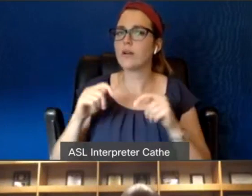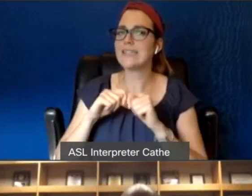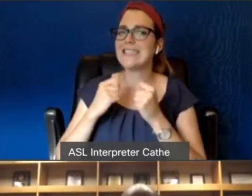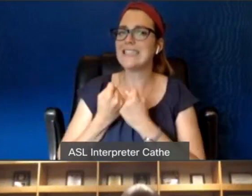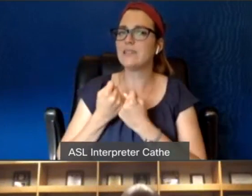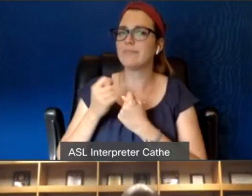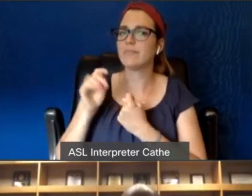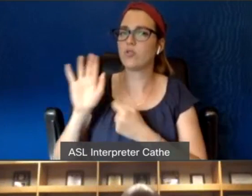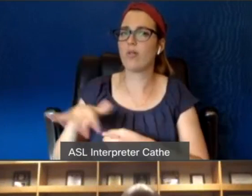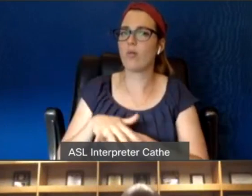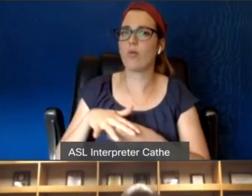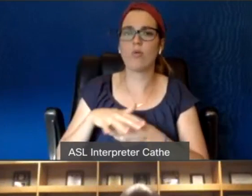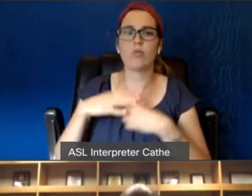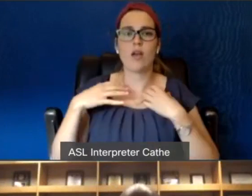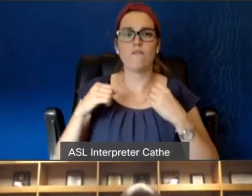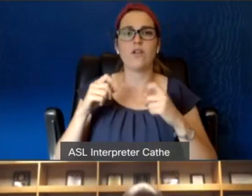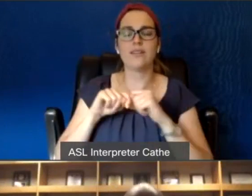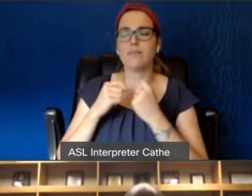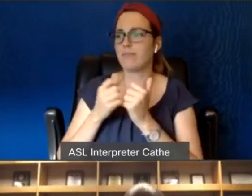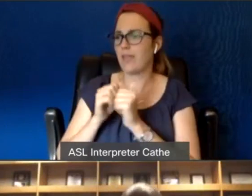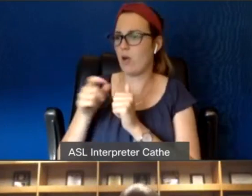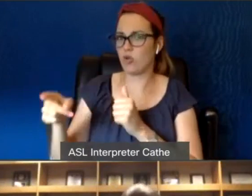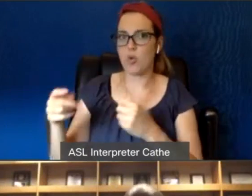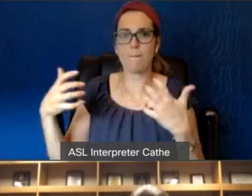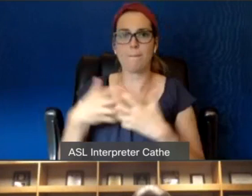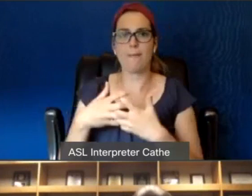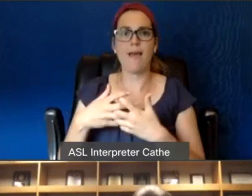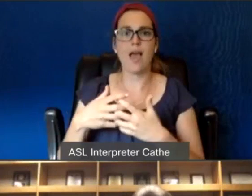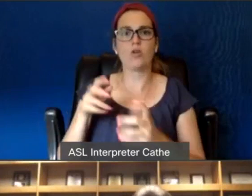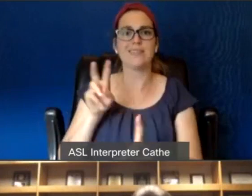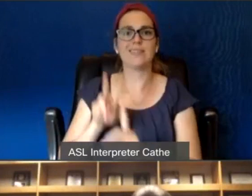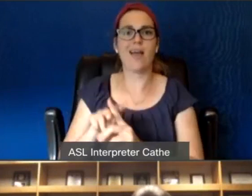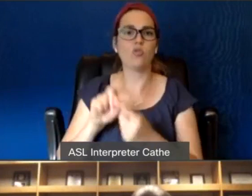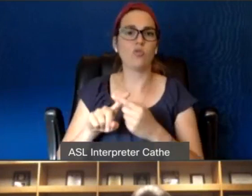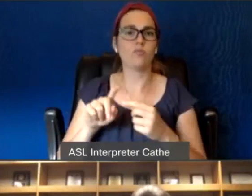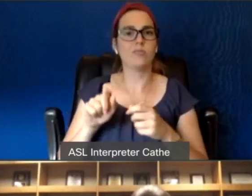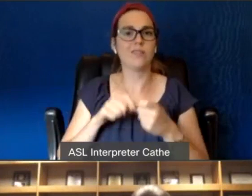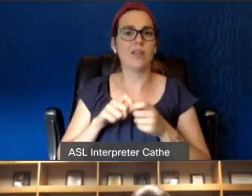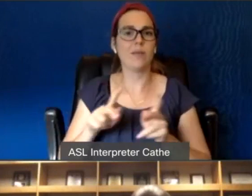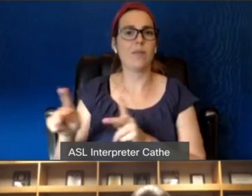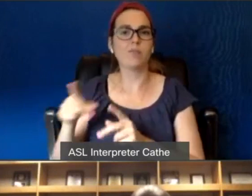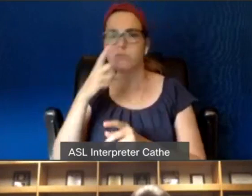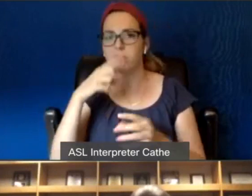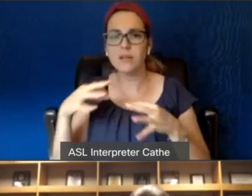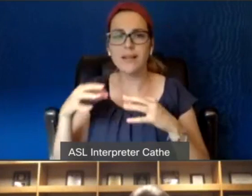How is it that you get paired with individuals? Could you describe a little bit more about the logistics of it?